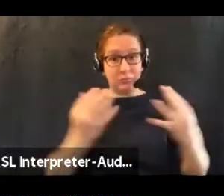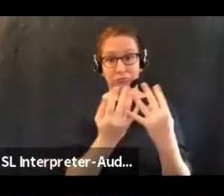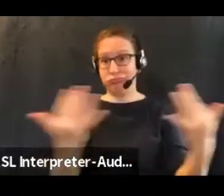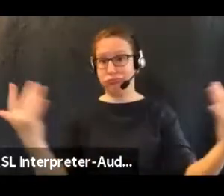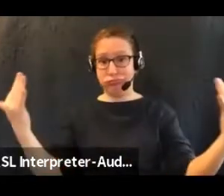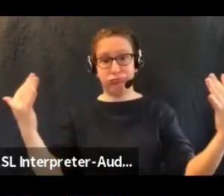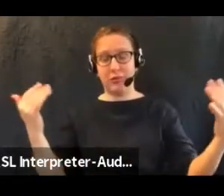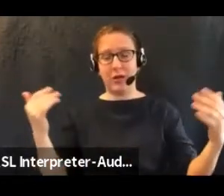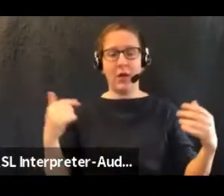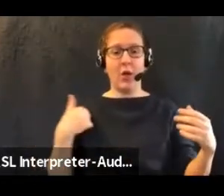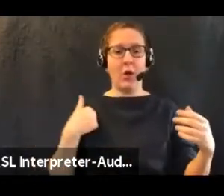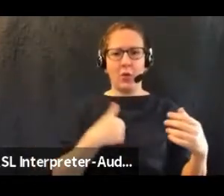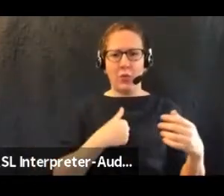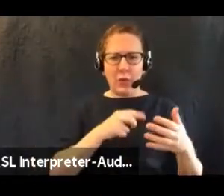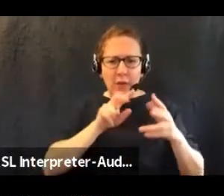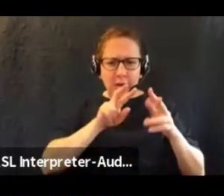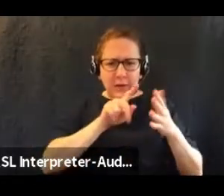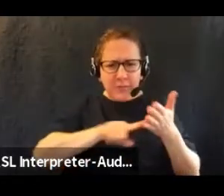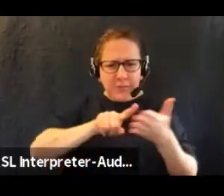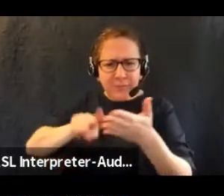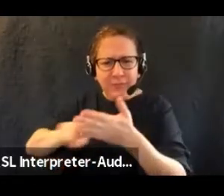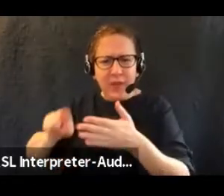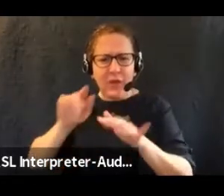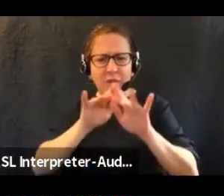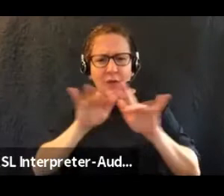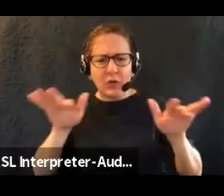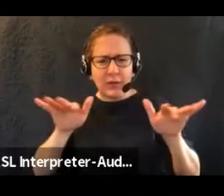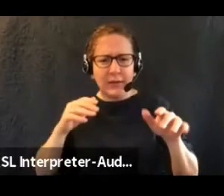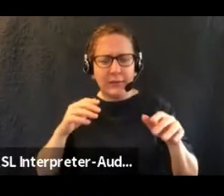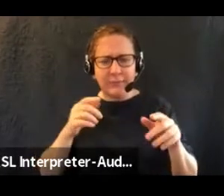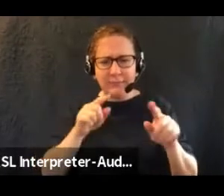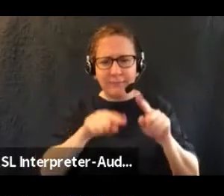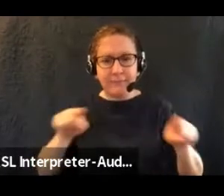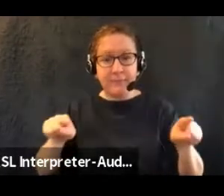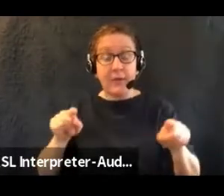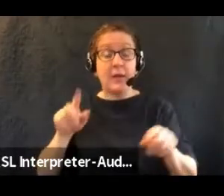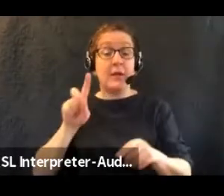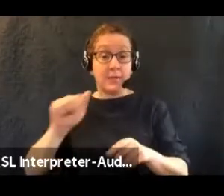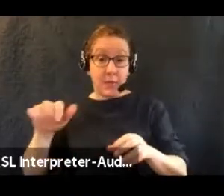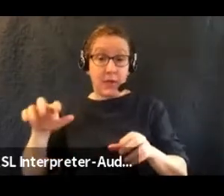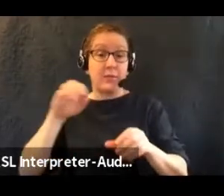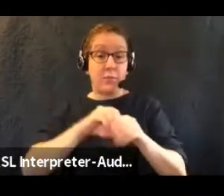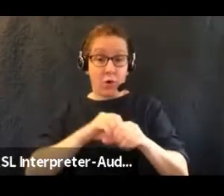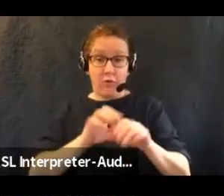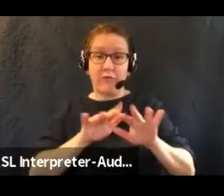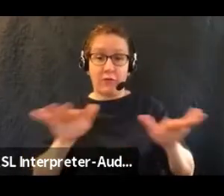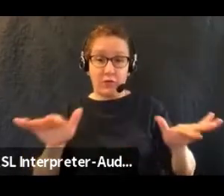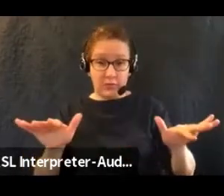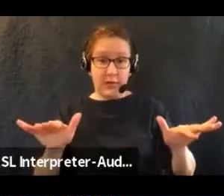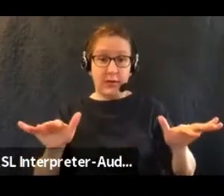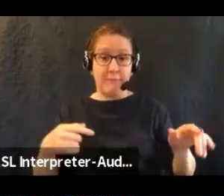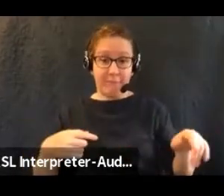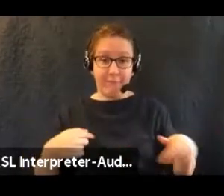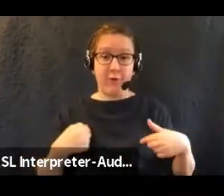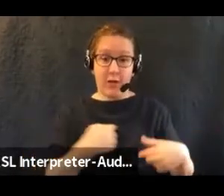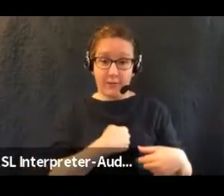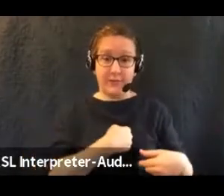diversity efforts, and for us, disability is part of that, and you see the ECA diversity